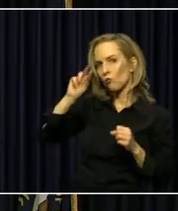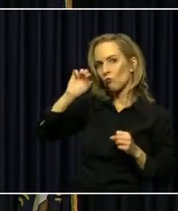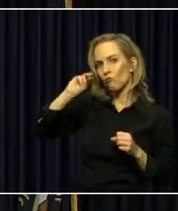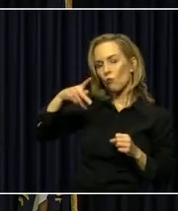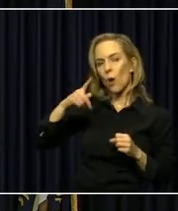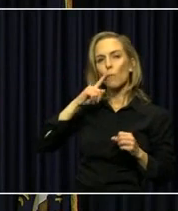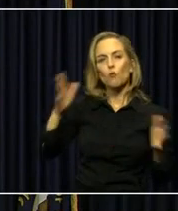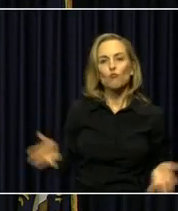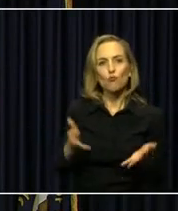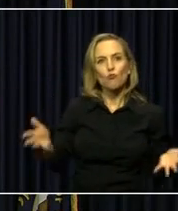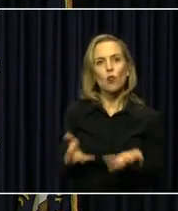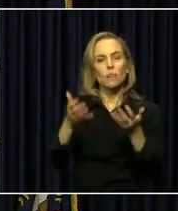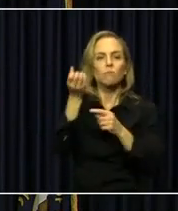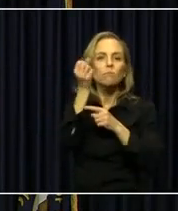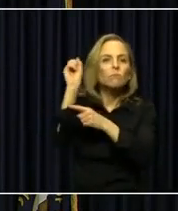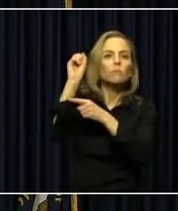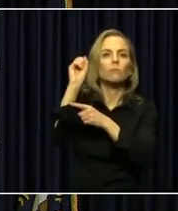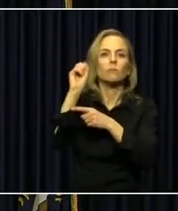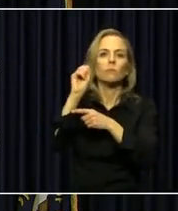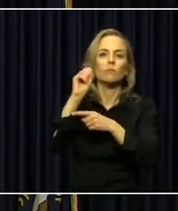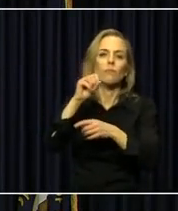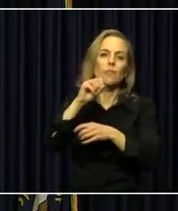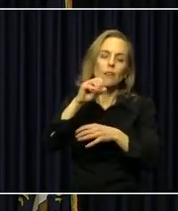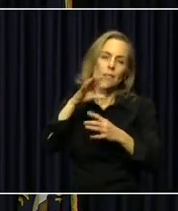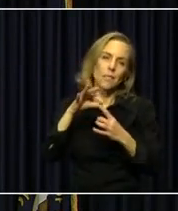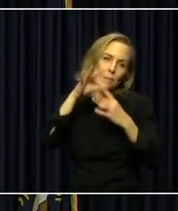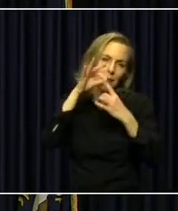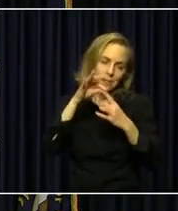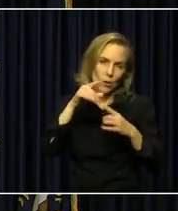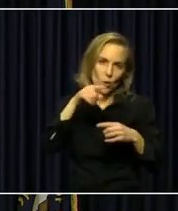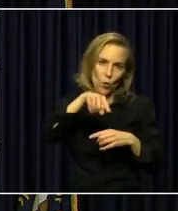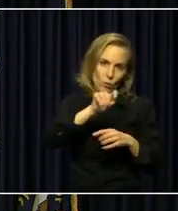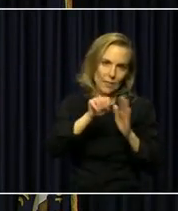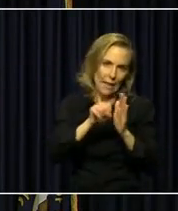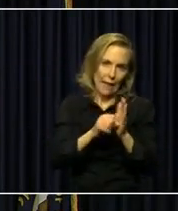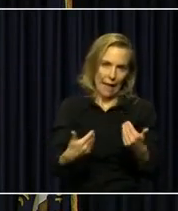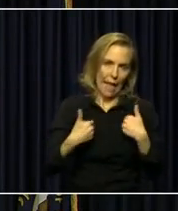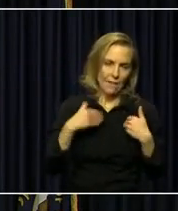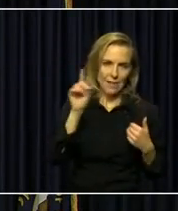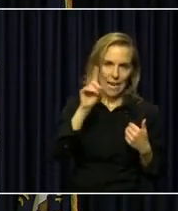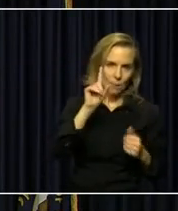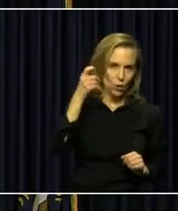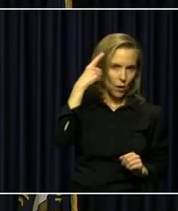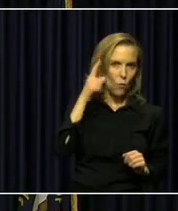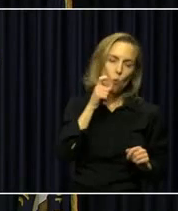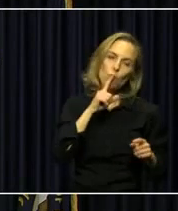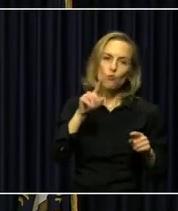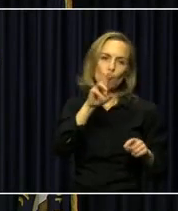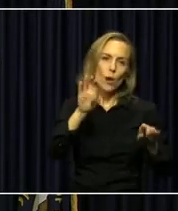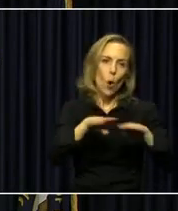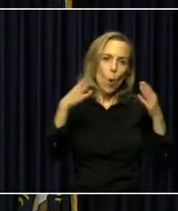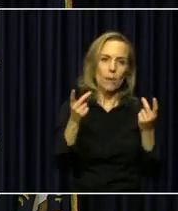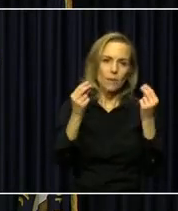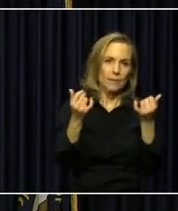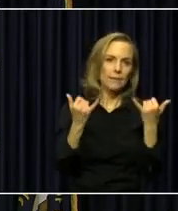UP AN HOUR, BUT WHEN YOU TEAR ALL THAT BACK AND YOU LOOK AT WHAT THE ACTUAL GUIDANCE IS,